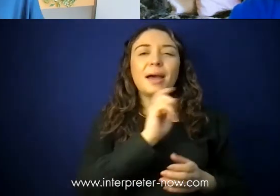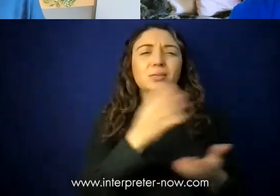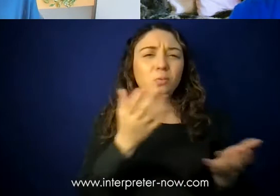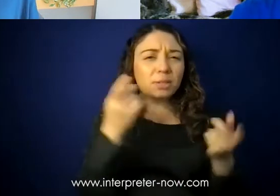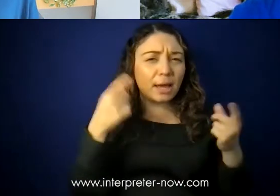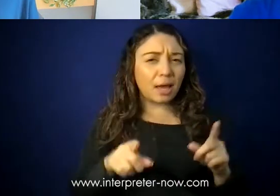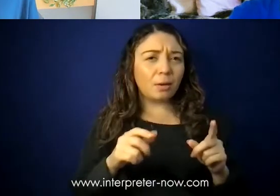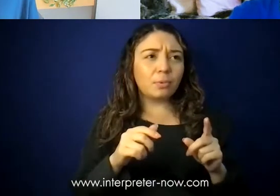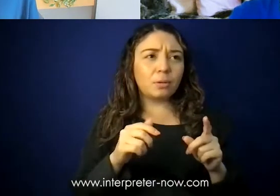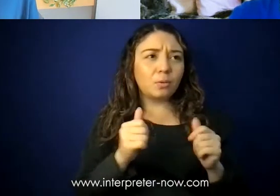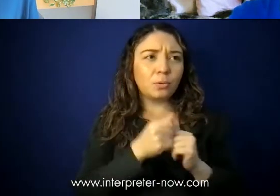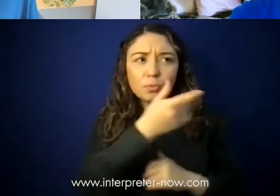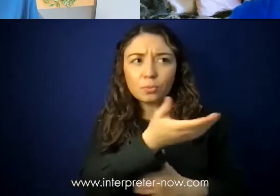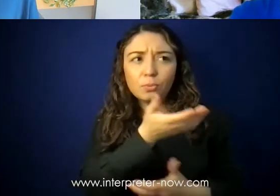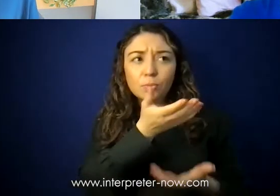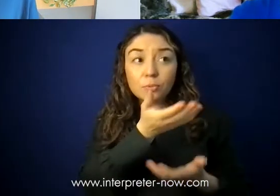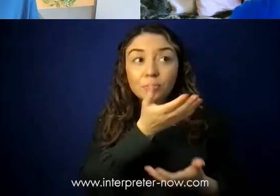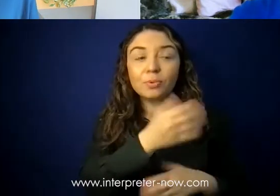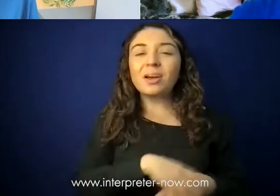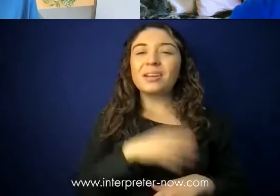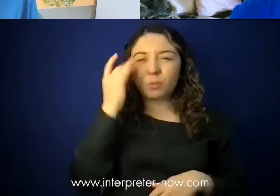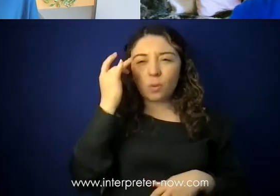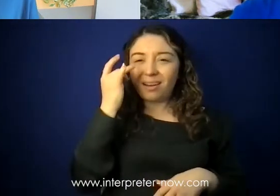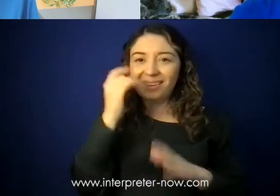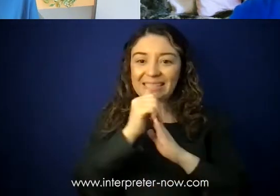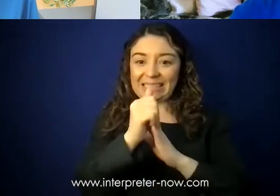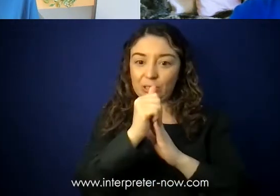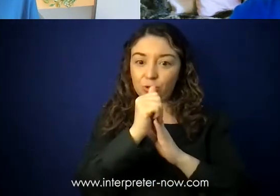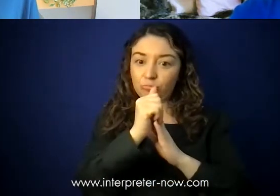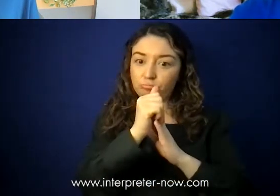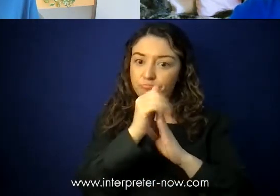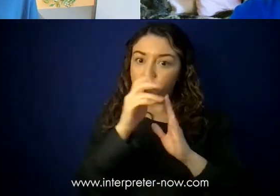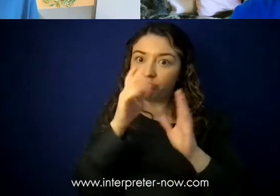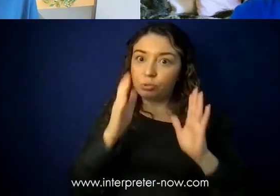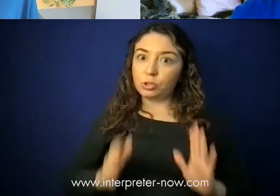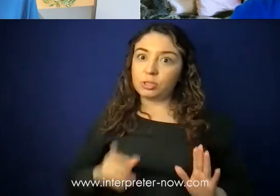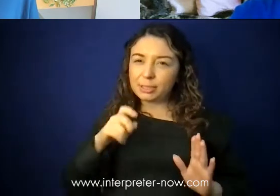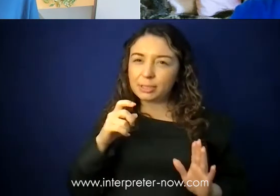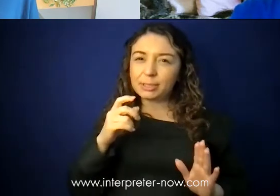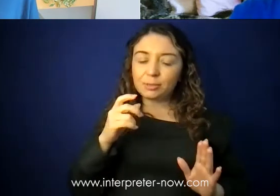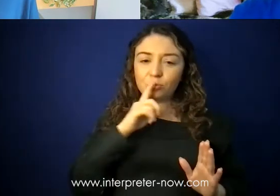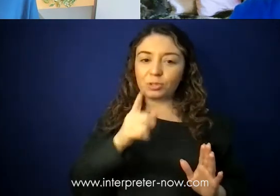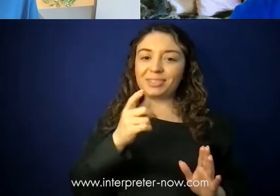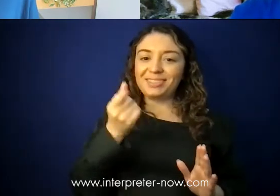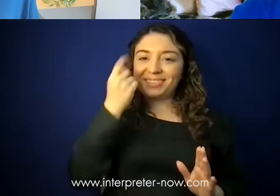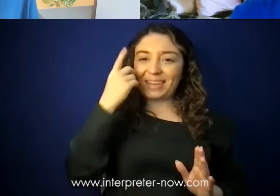This is where self-coaching as a leader is so important because you need to be checking your own biases.